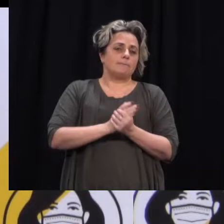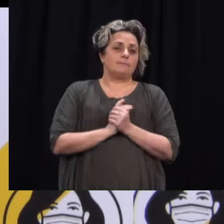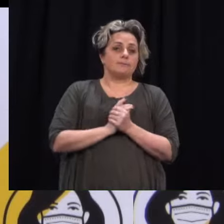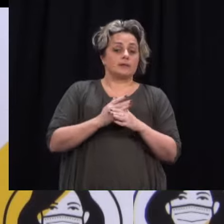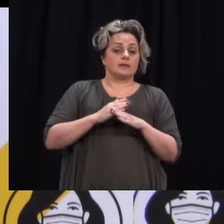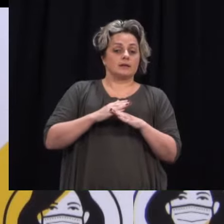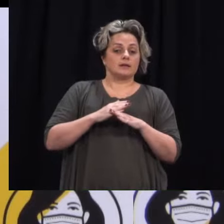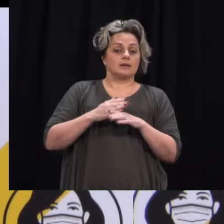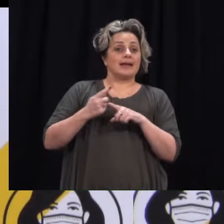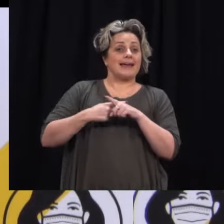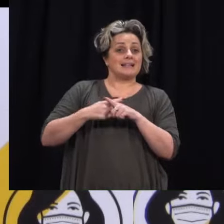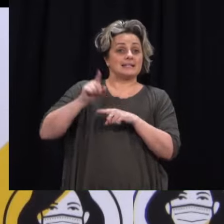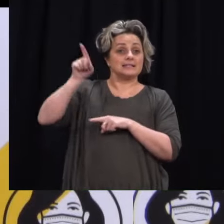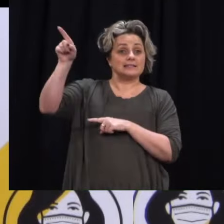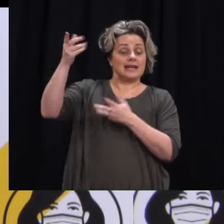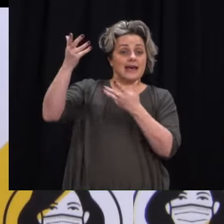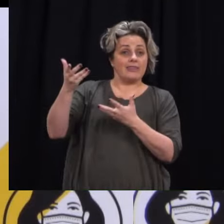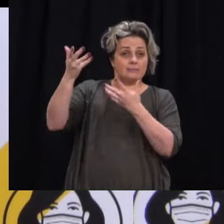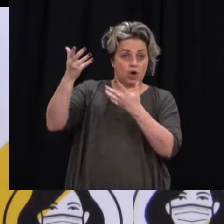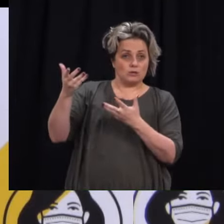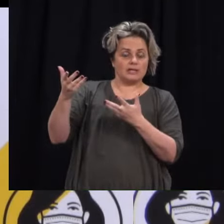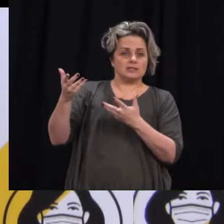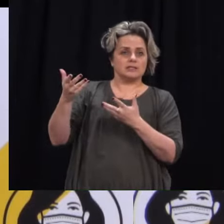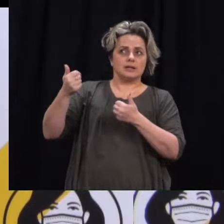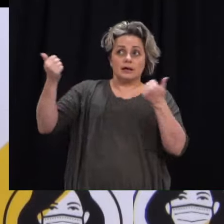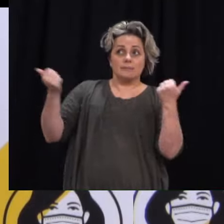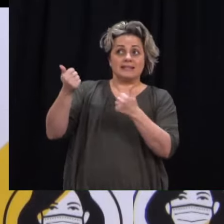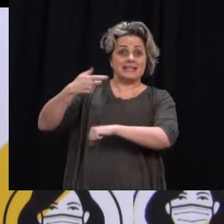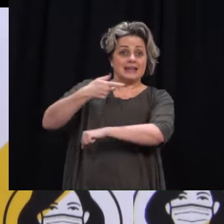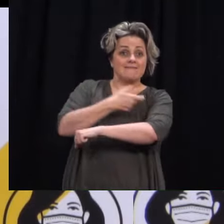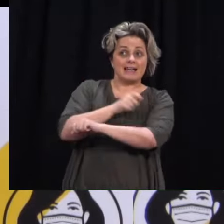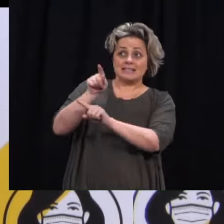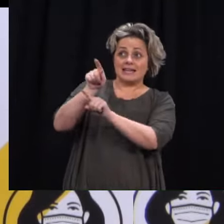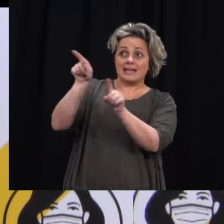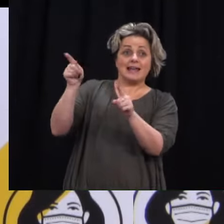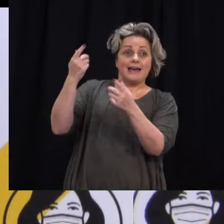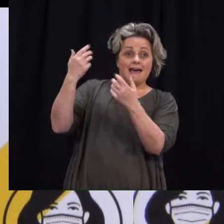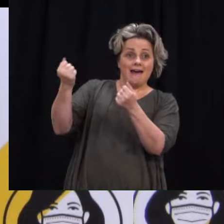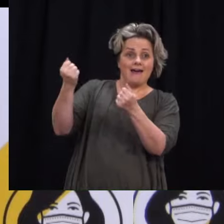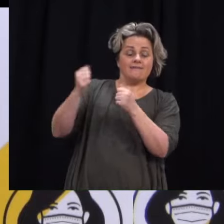have ongoing symptoms, like long COVID. It is a far more serious illness. Even in the UK